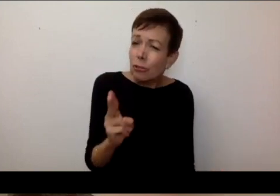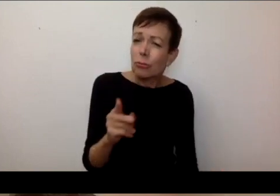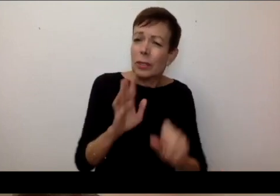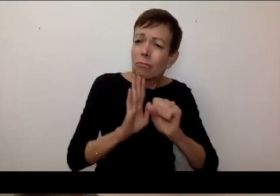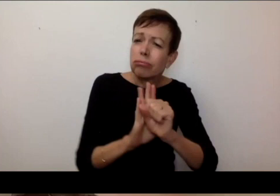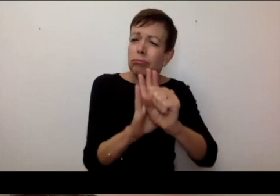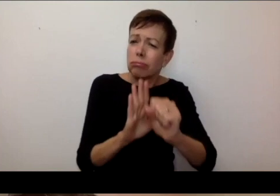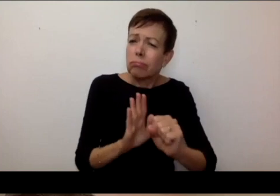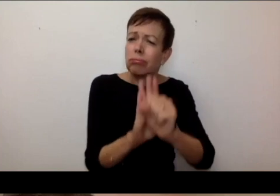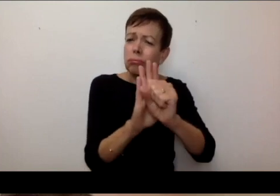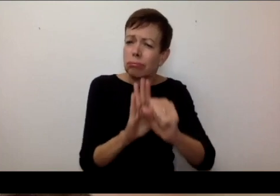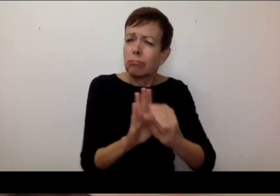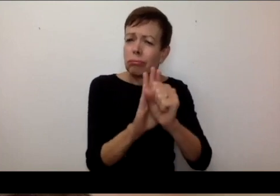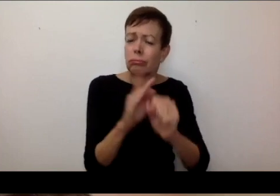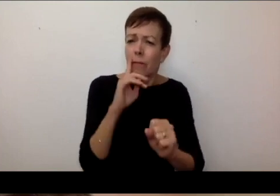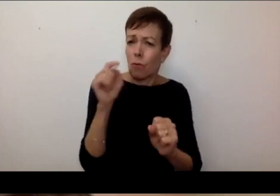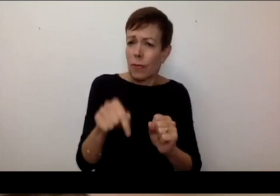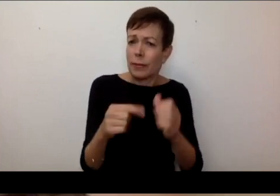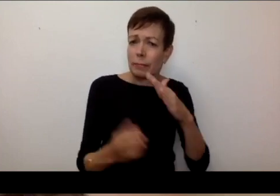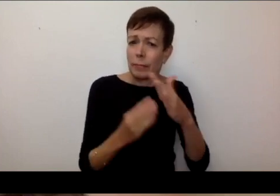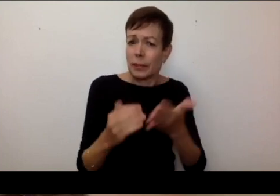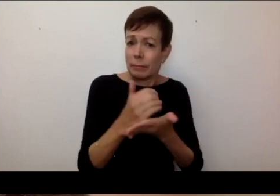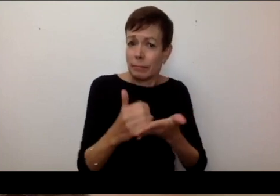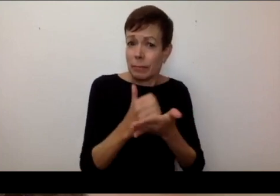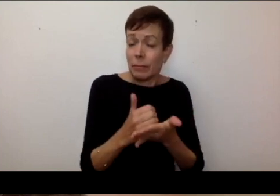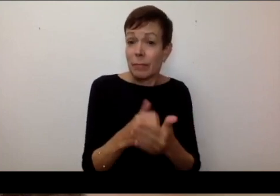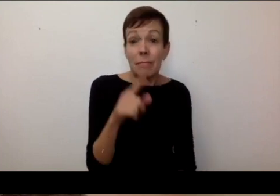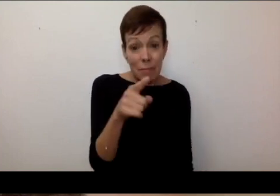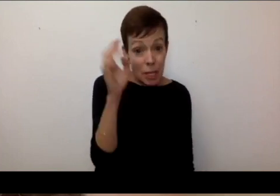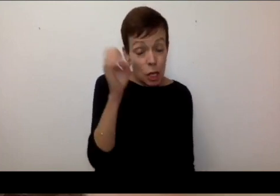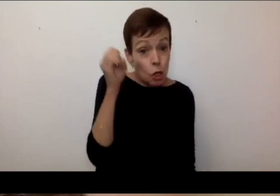5 000 precarious workers held the first euro mayday in milan italy and three